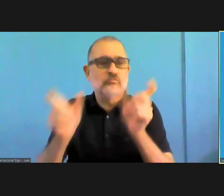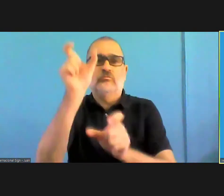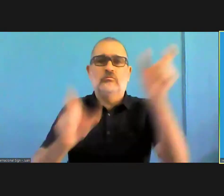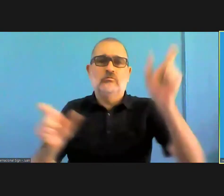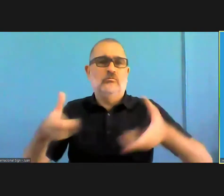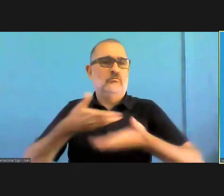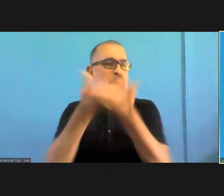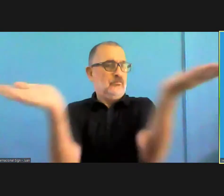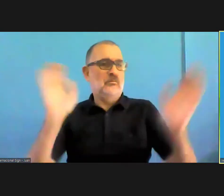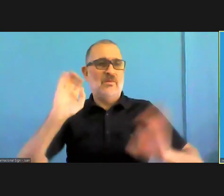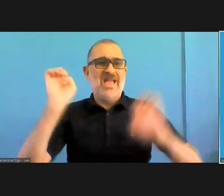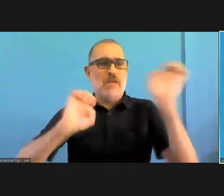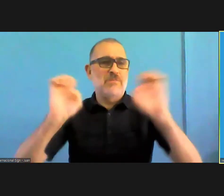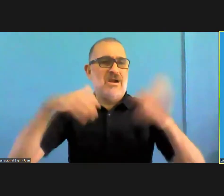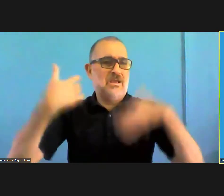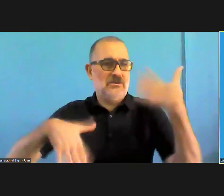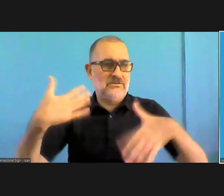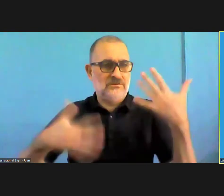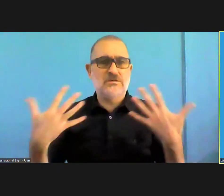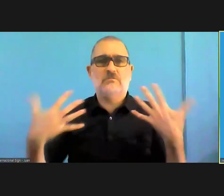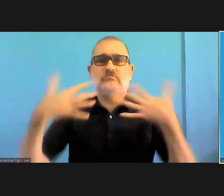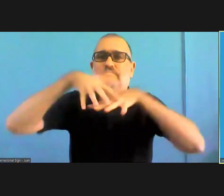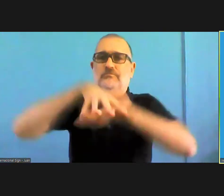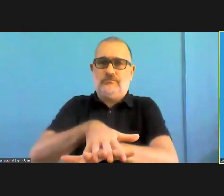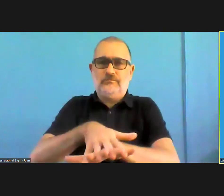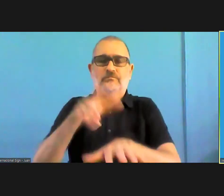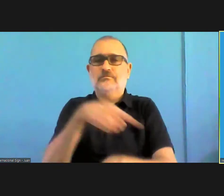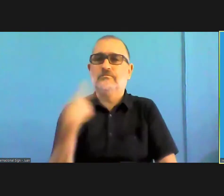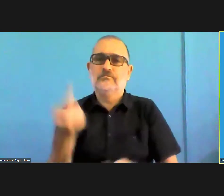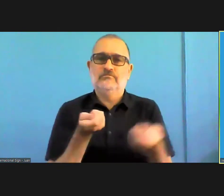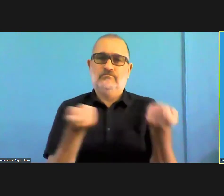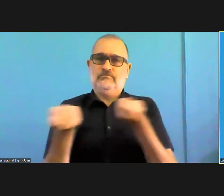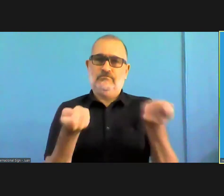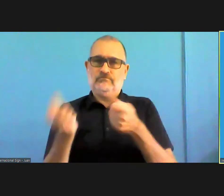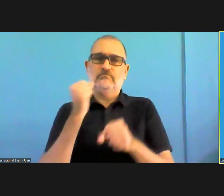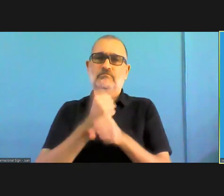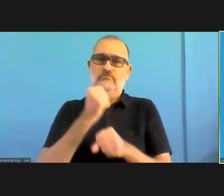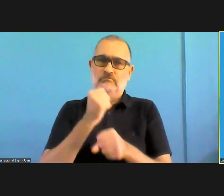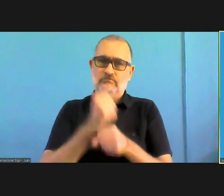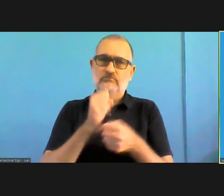to ensure universal and equitable access to all public health interventions.